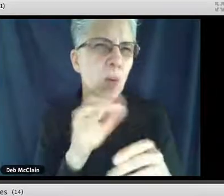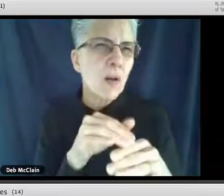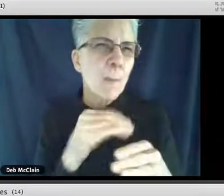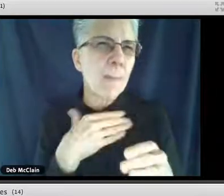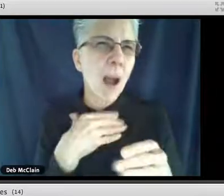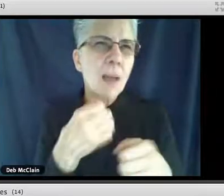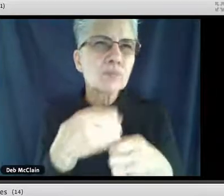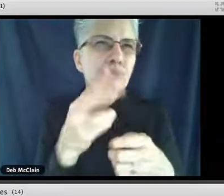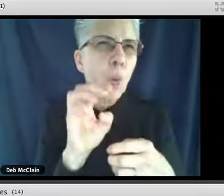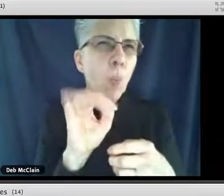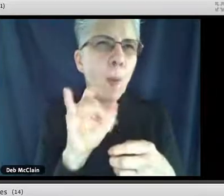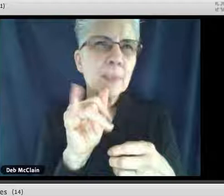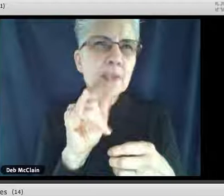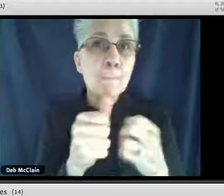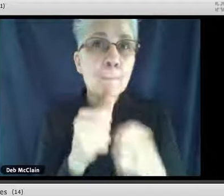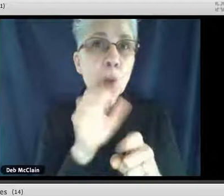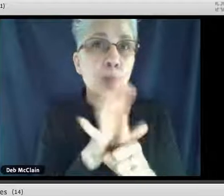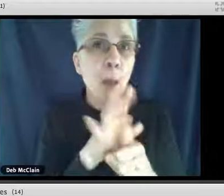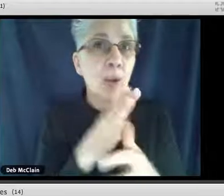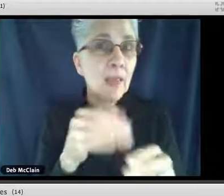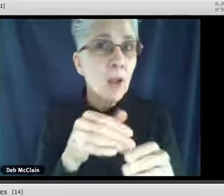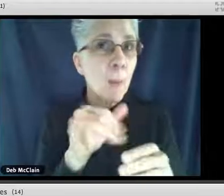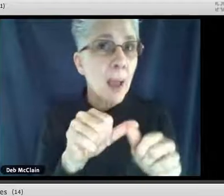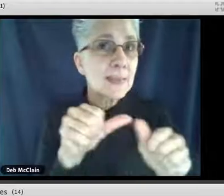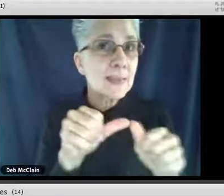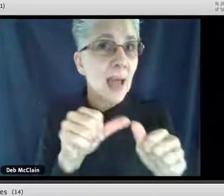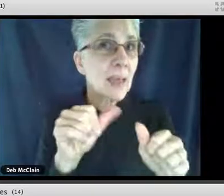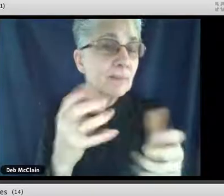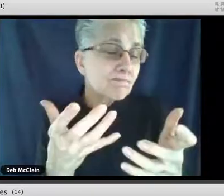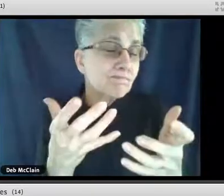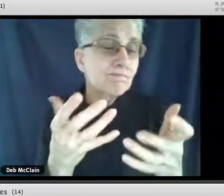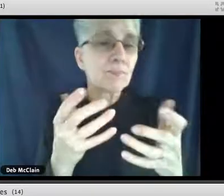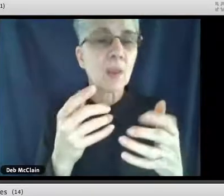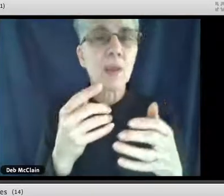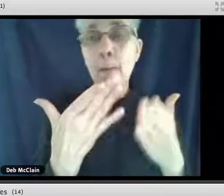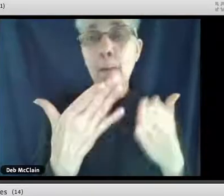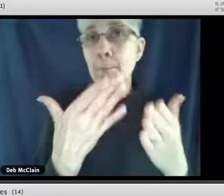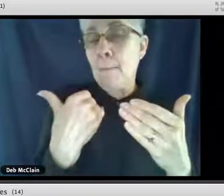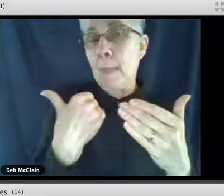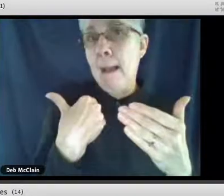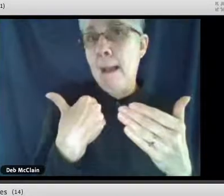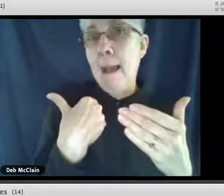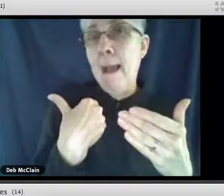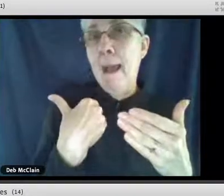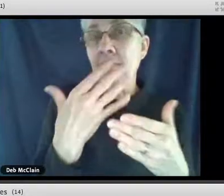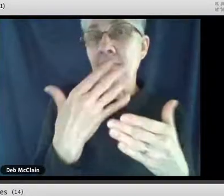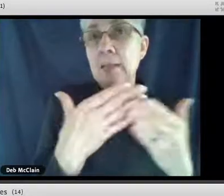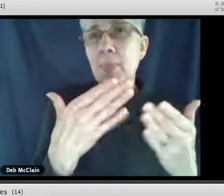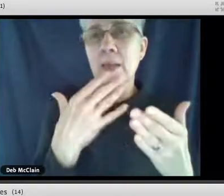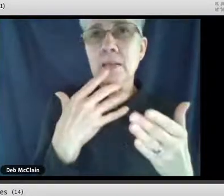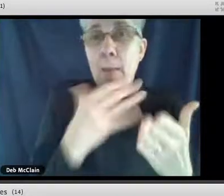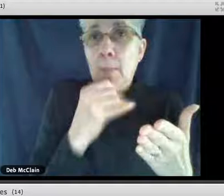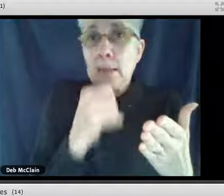What is the most popular thing on my site? What am I... And maybe I have data to back some of this up. Maybe I don't.